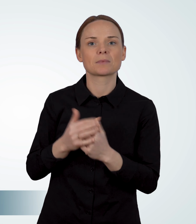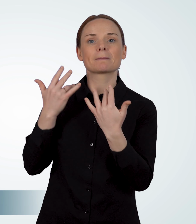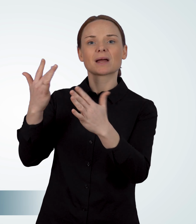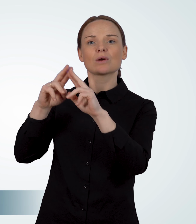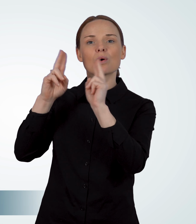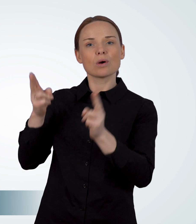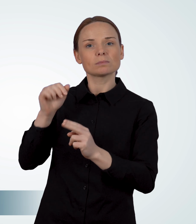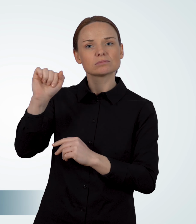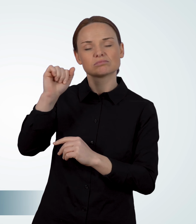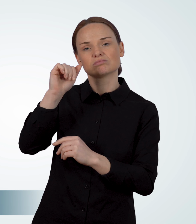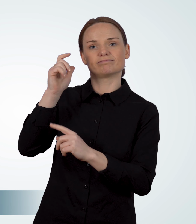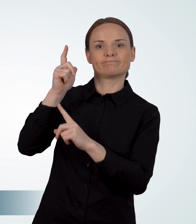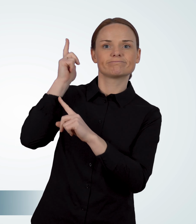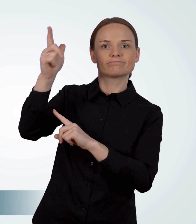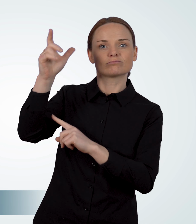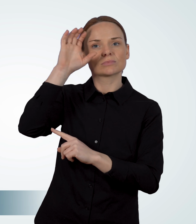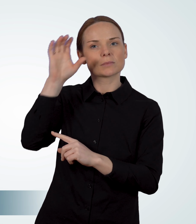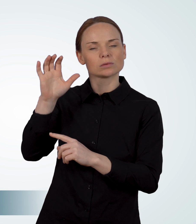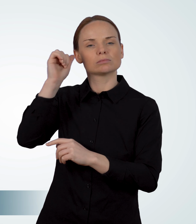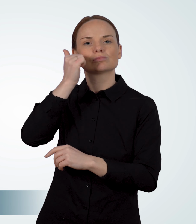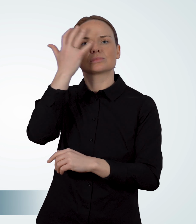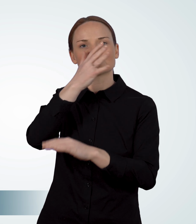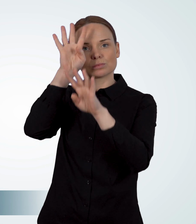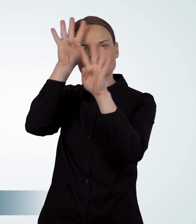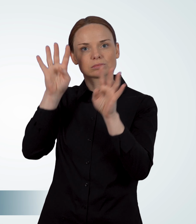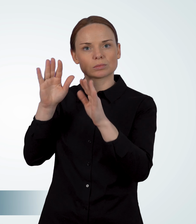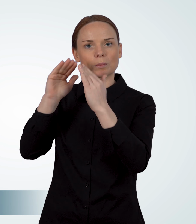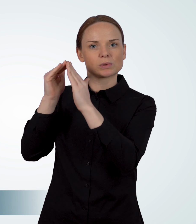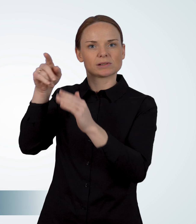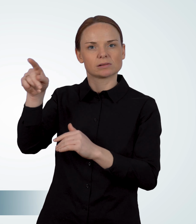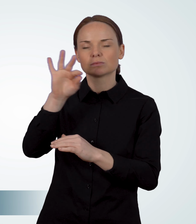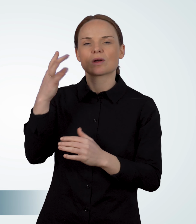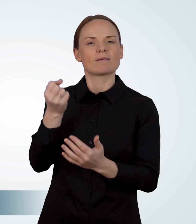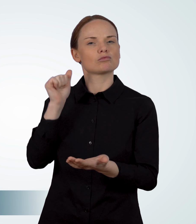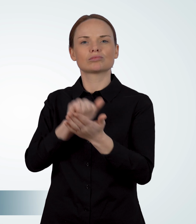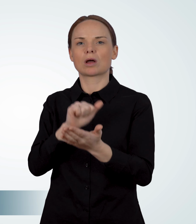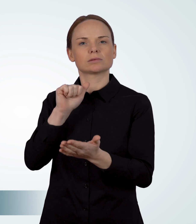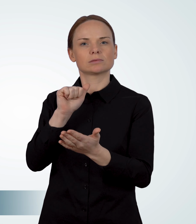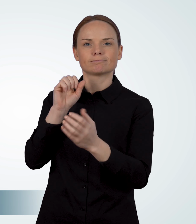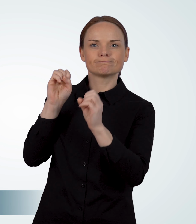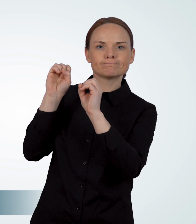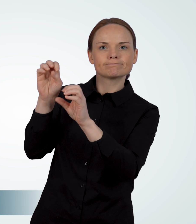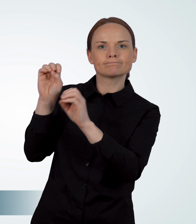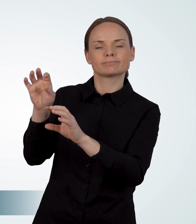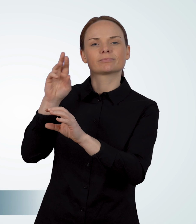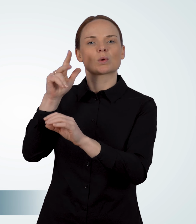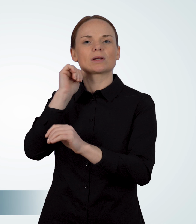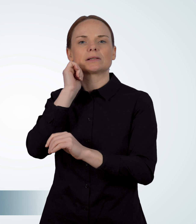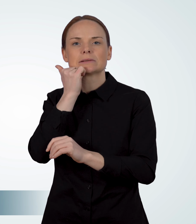Many homes in remote Indigenous communities do not have the resources needed to heat